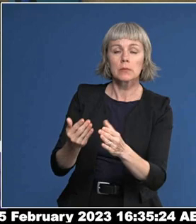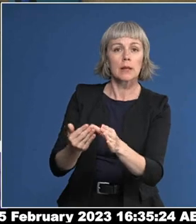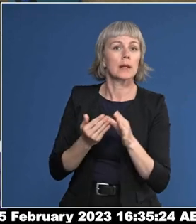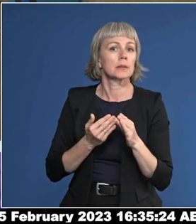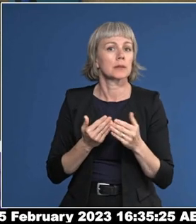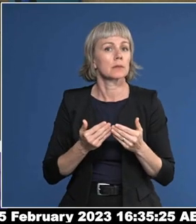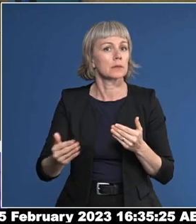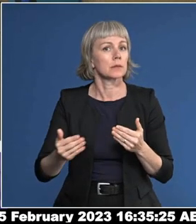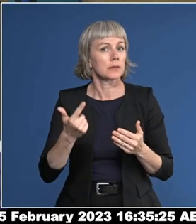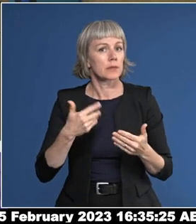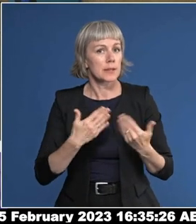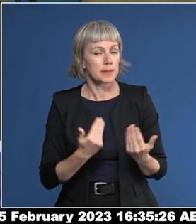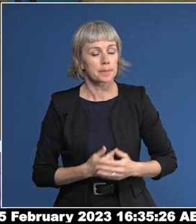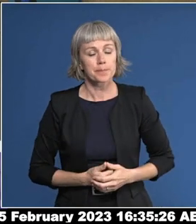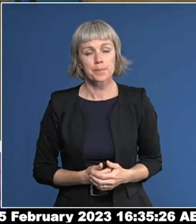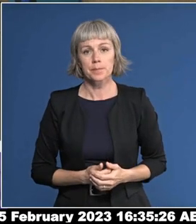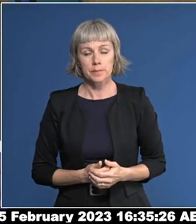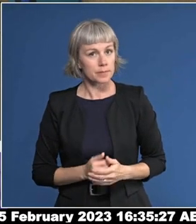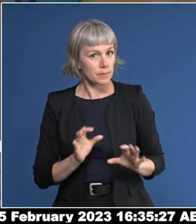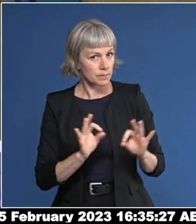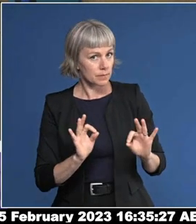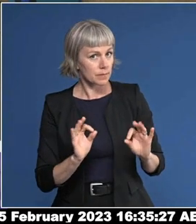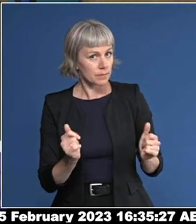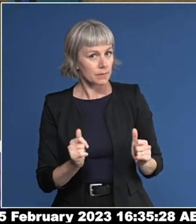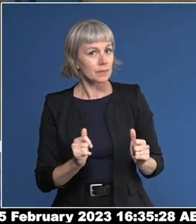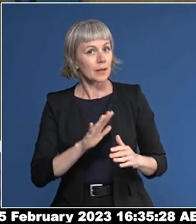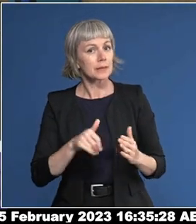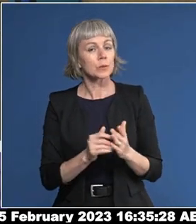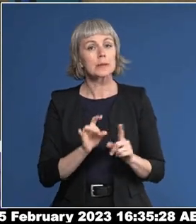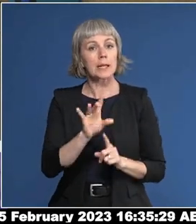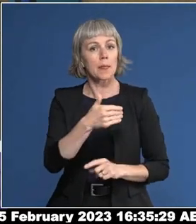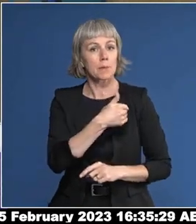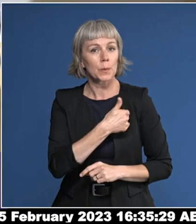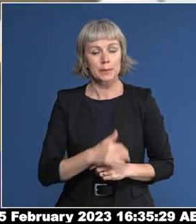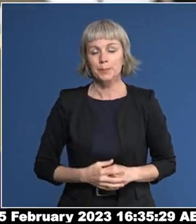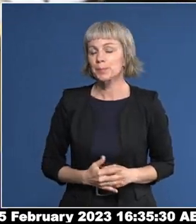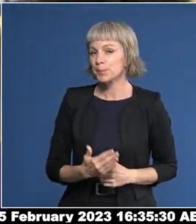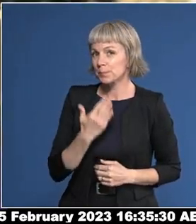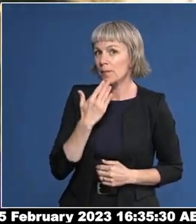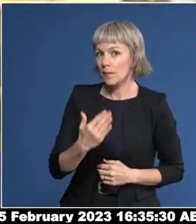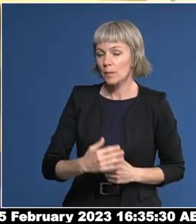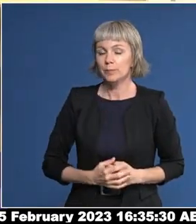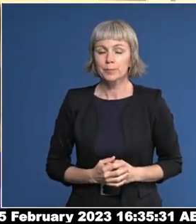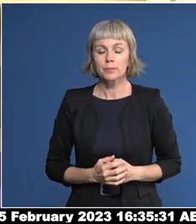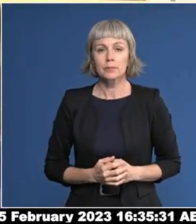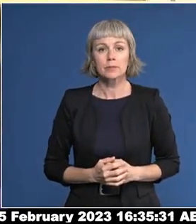No. Thank you, Chair. Adjourn until 10 am tomorrow? 10 o'clock tomorrow. Thank you very much. The Royal Commission is adjourned.